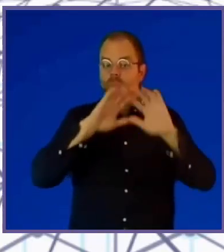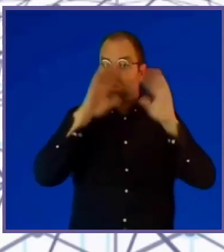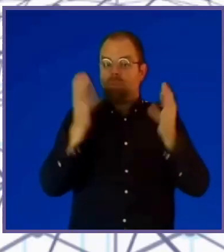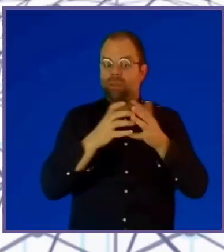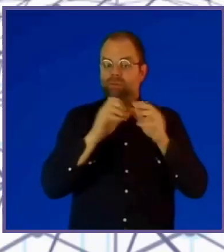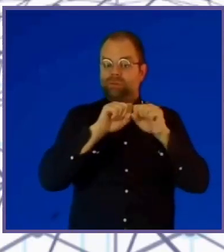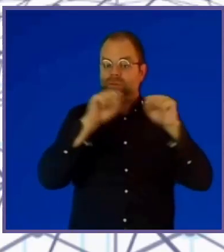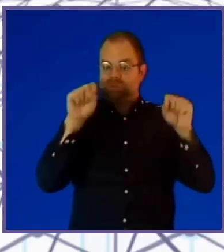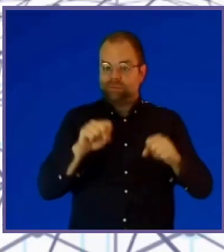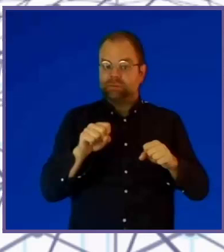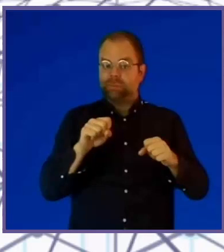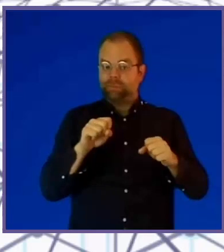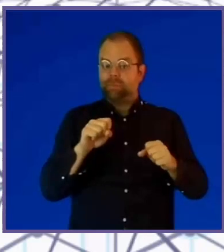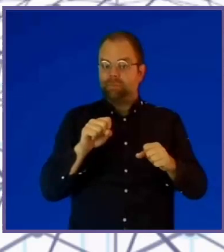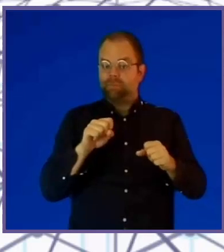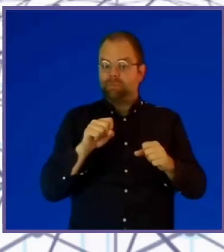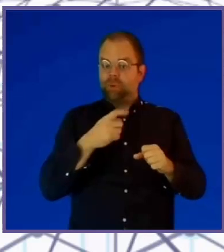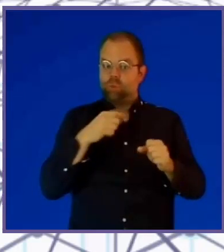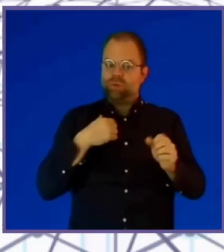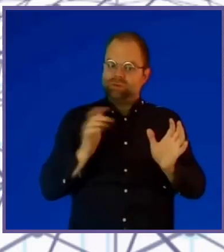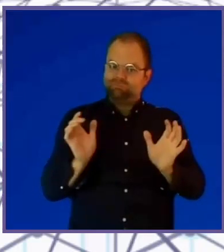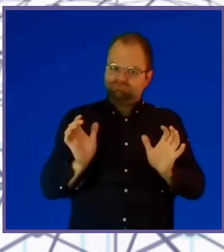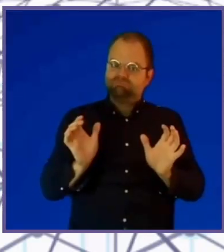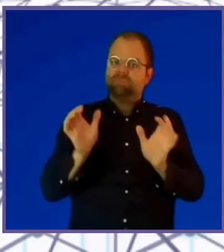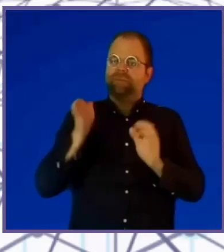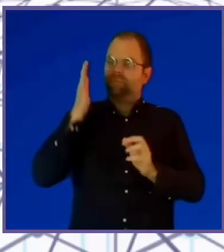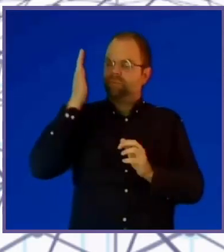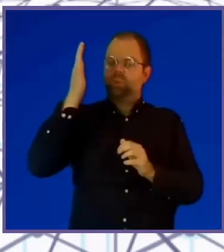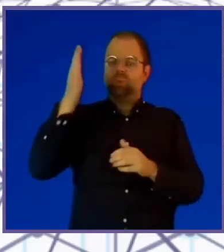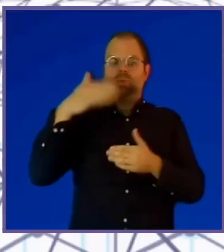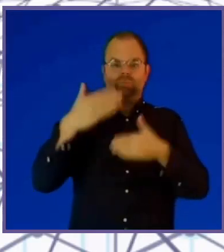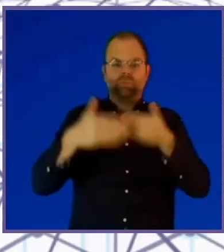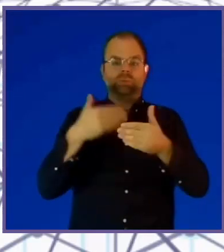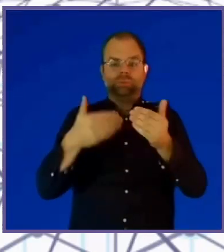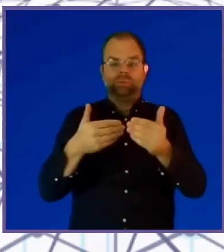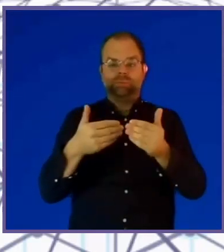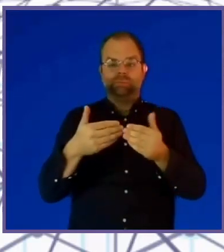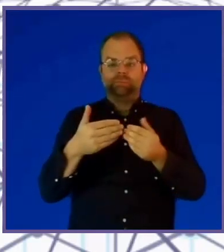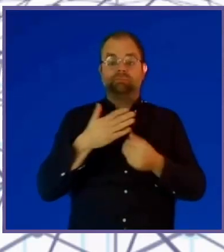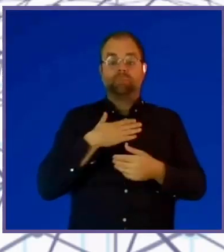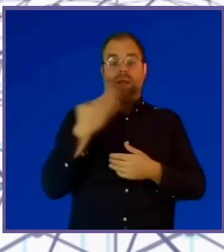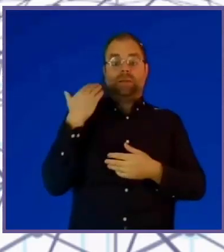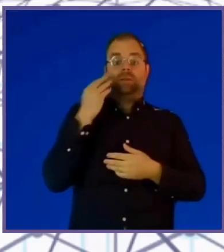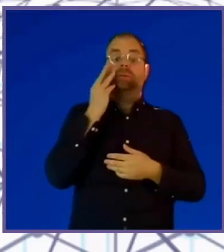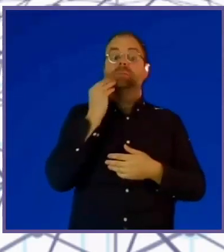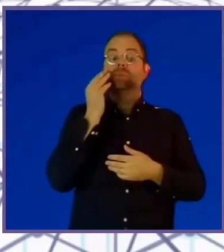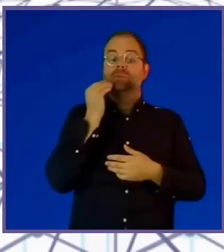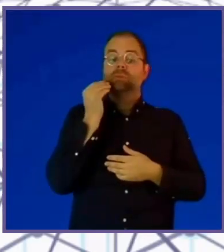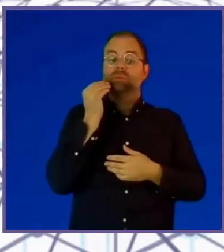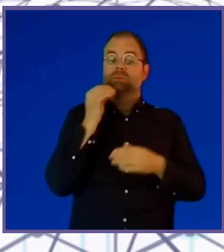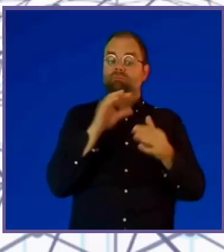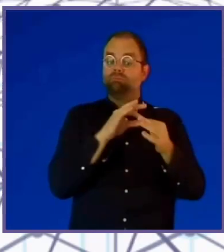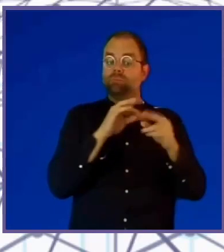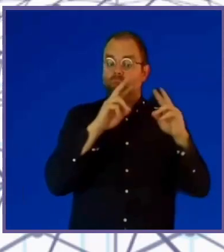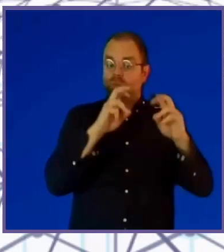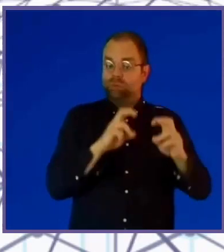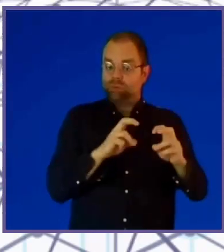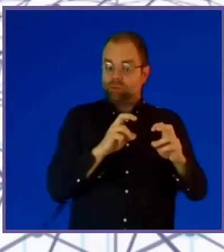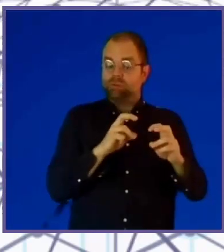But what truly makes a difference is taking small actions with the potential to scale. That's what I feel